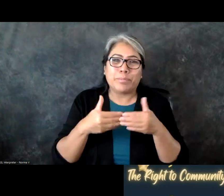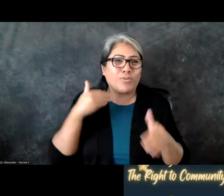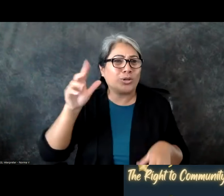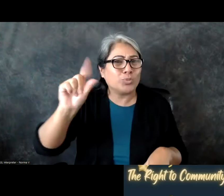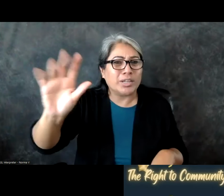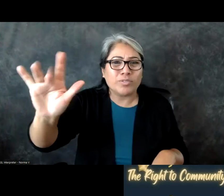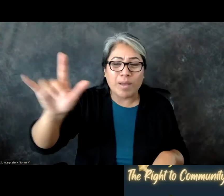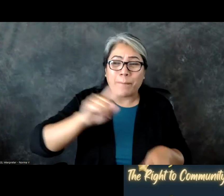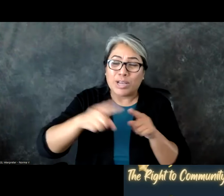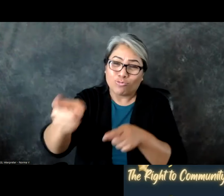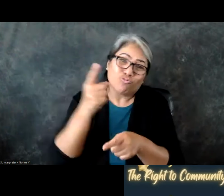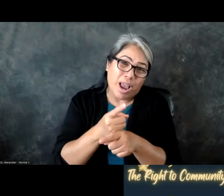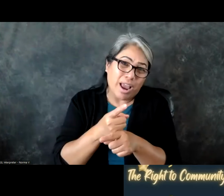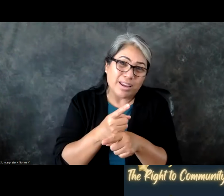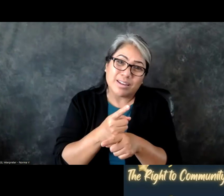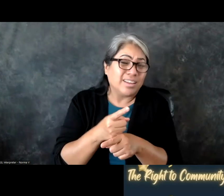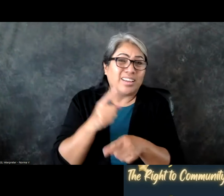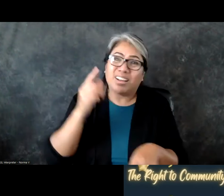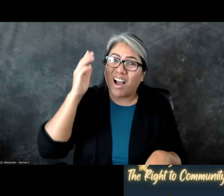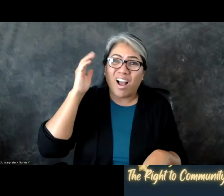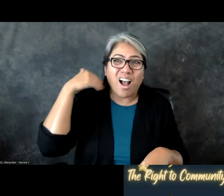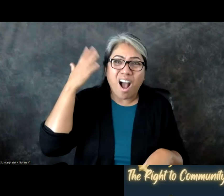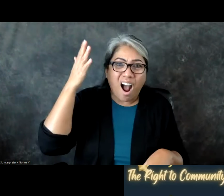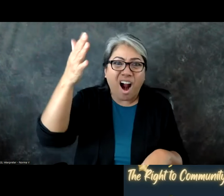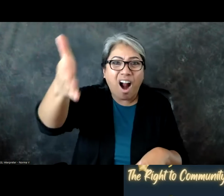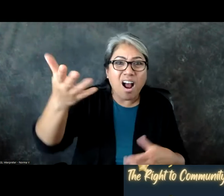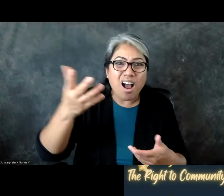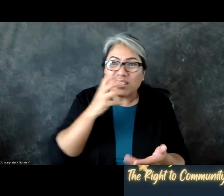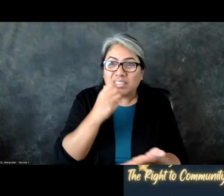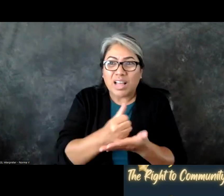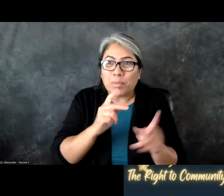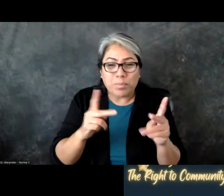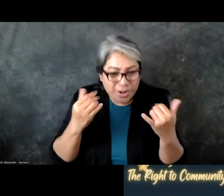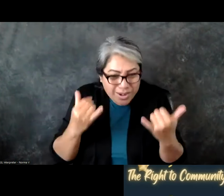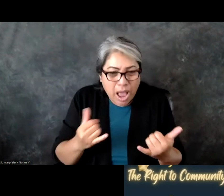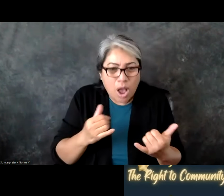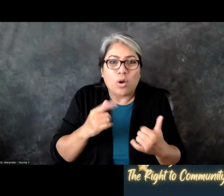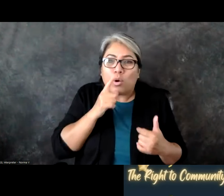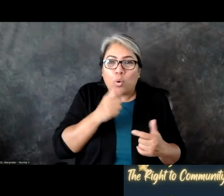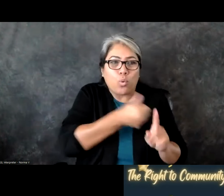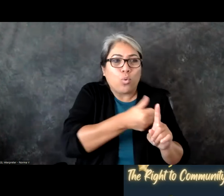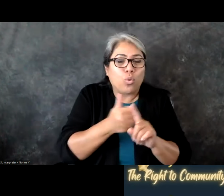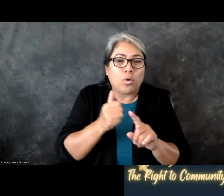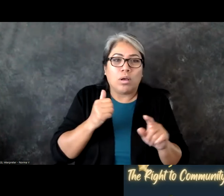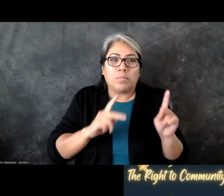trying to determine how we can push for a faster implementation timeline. But you're right, that is a very